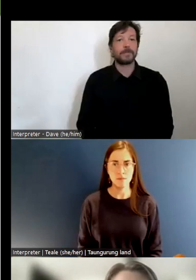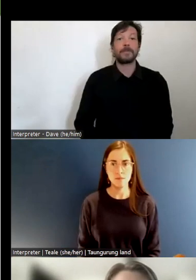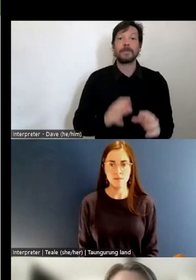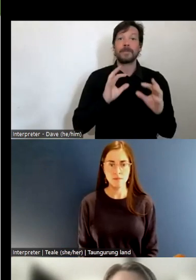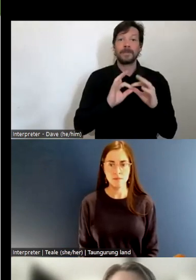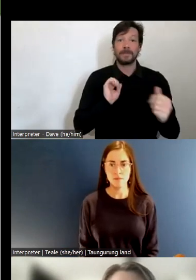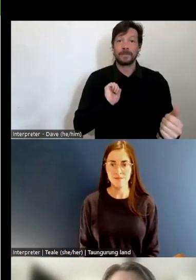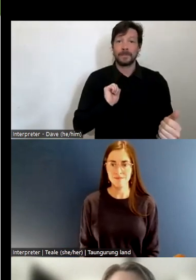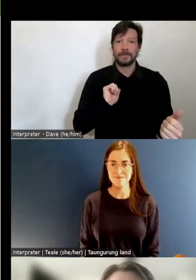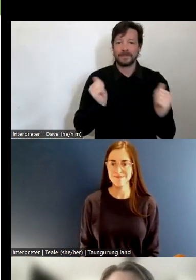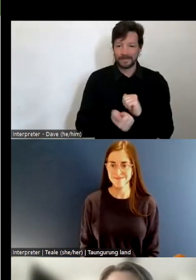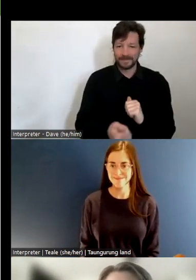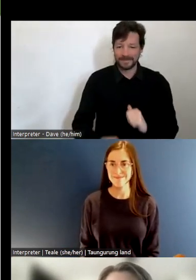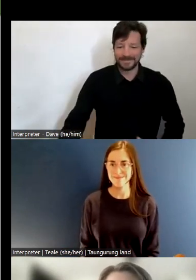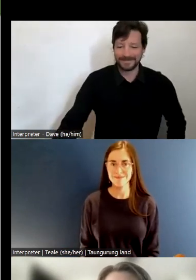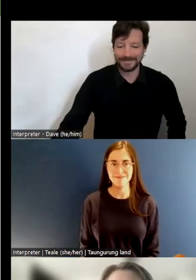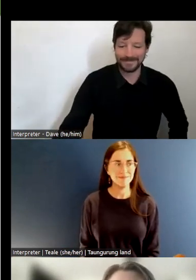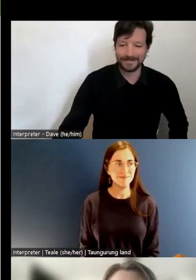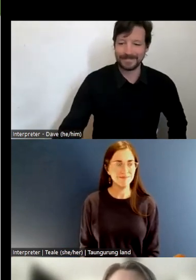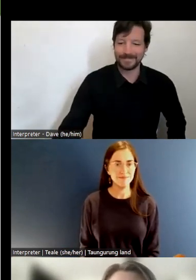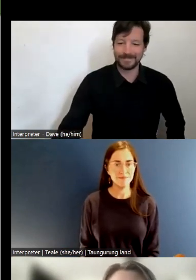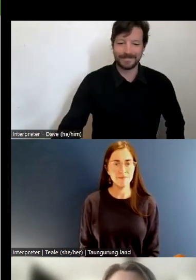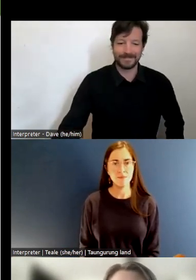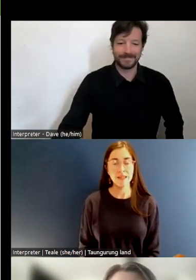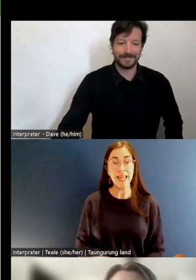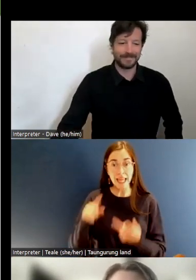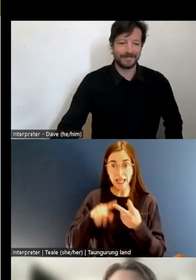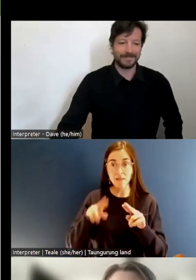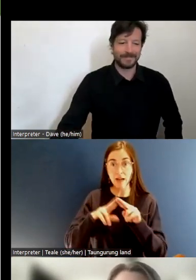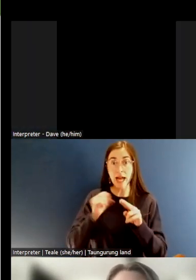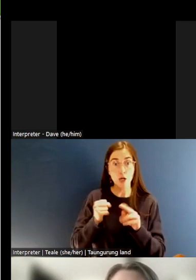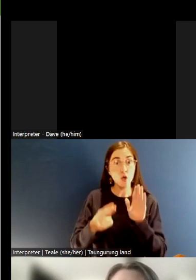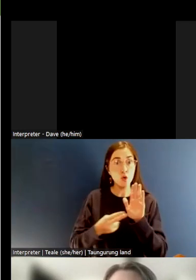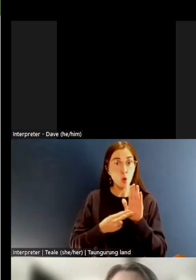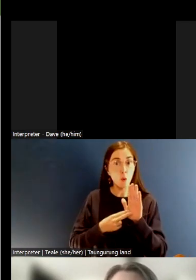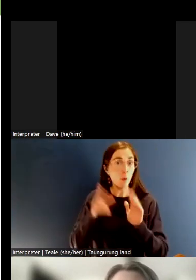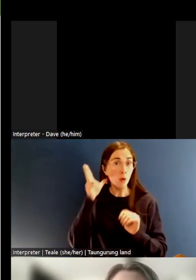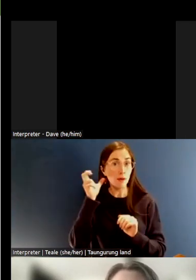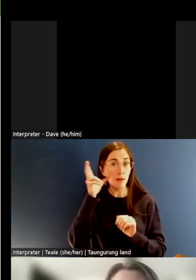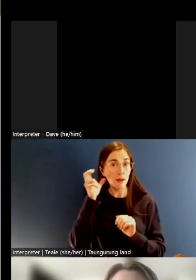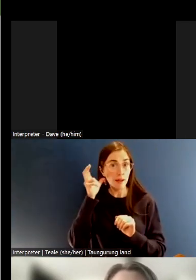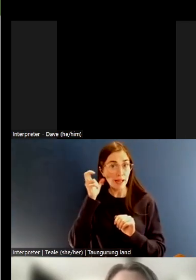And then the better people who had normal hearing ear and the latest audiogram there was 16.